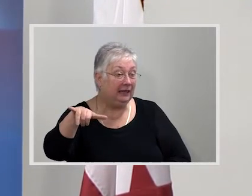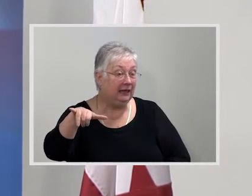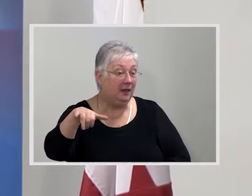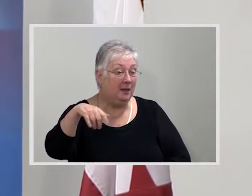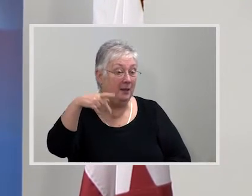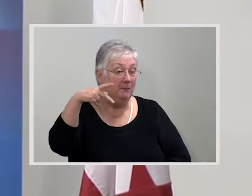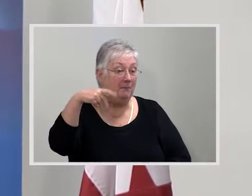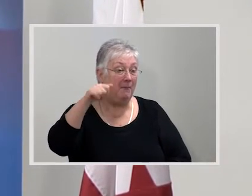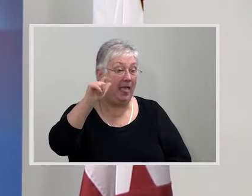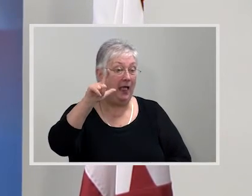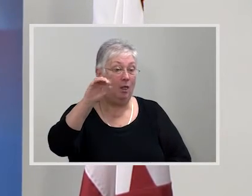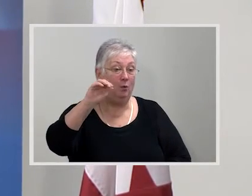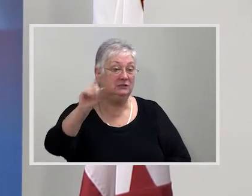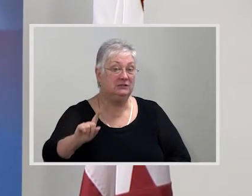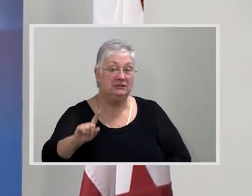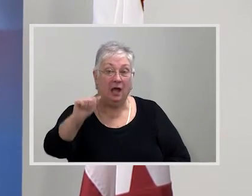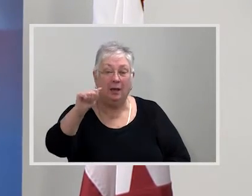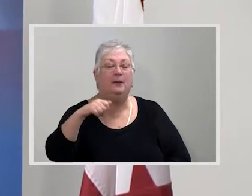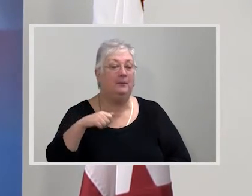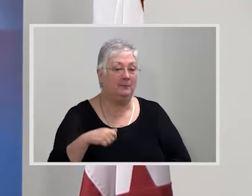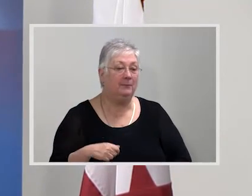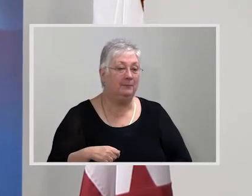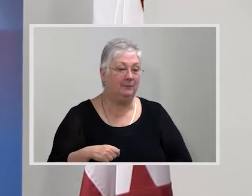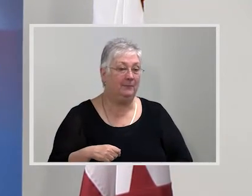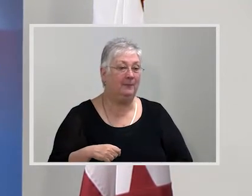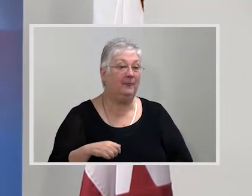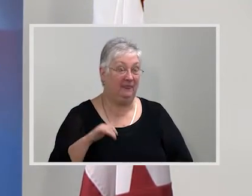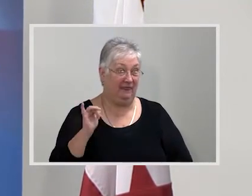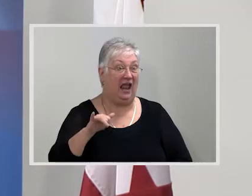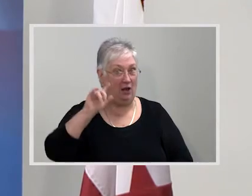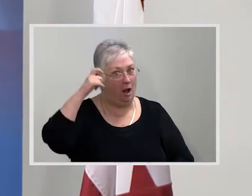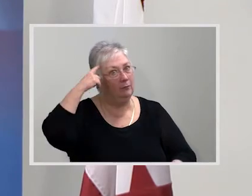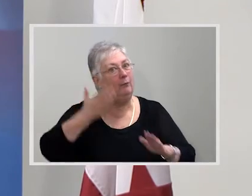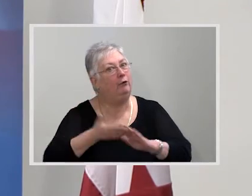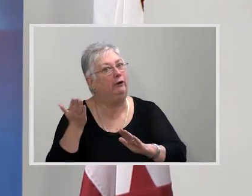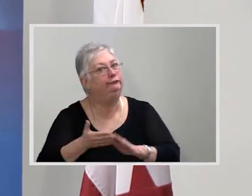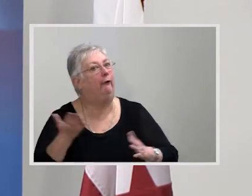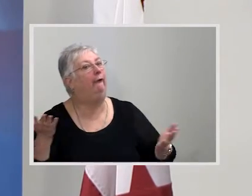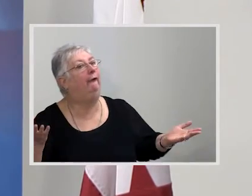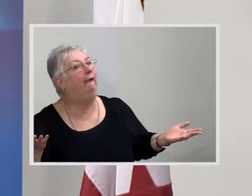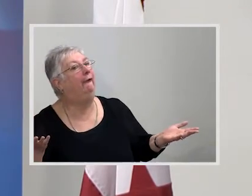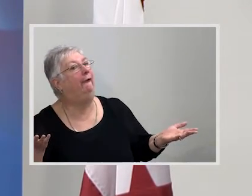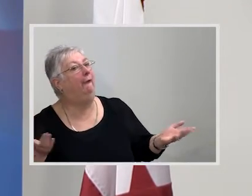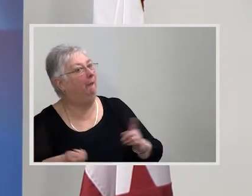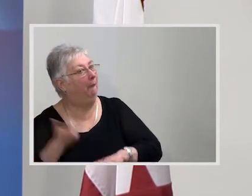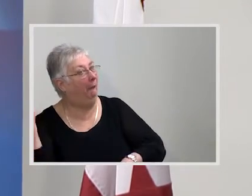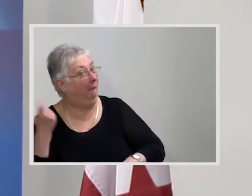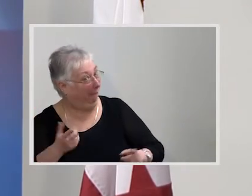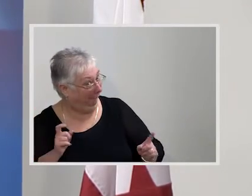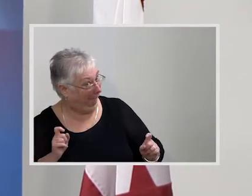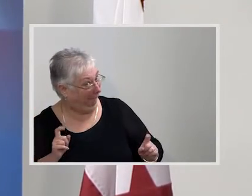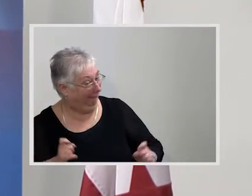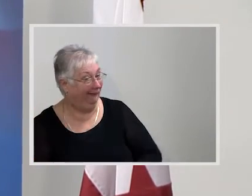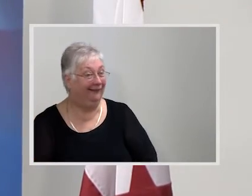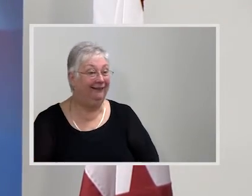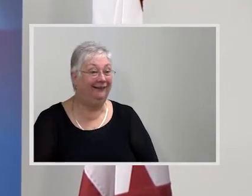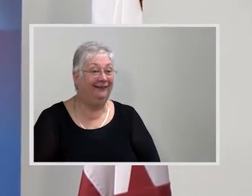SO THE DEPARTMENT OF TRANSPORTATION, YOU HAVE HEARD ME SAY THIS BEFORE, BUT WHEN I FIRST BECAME A COUNCILMEMBER,